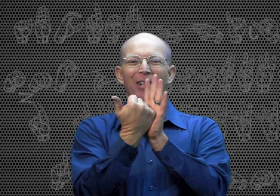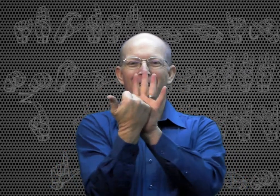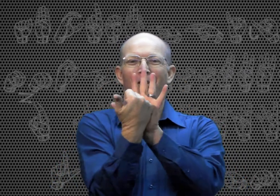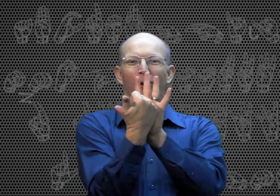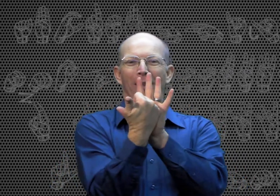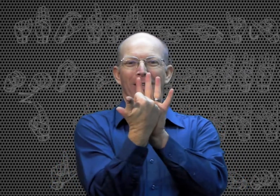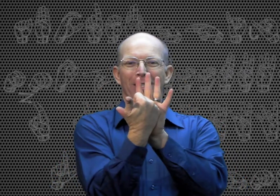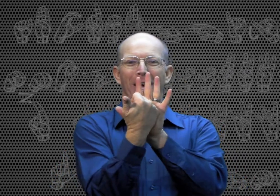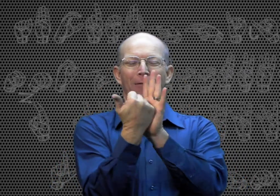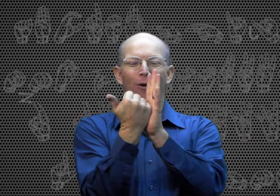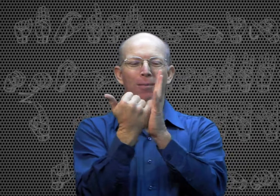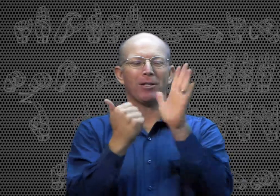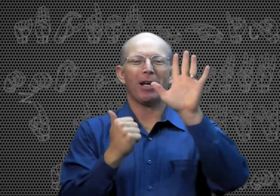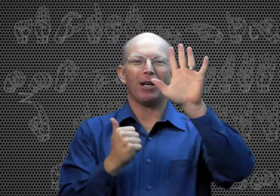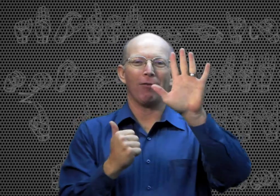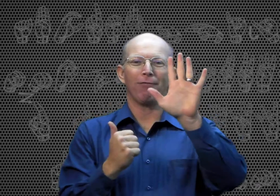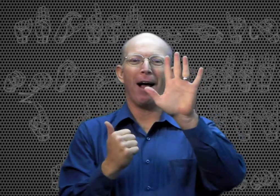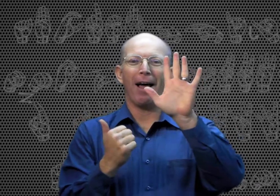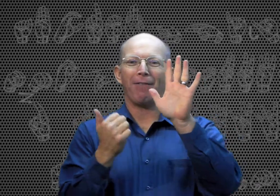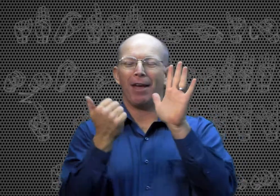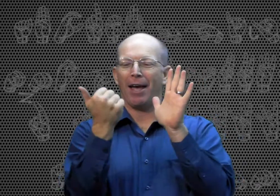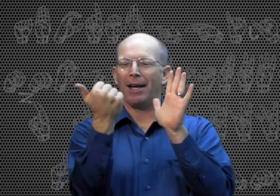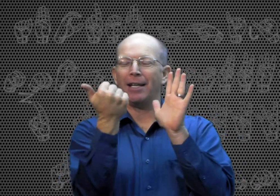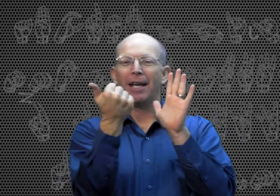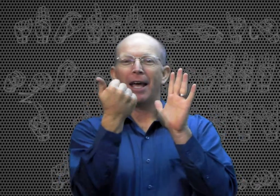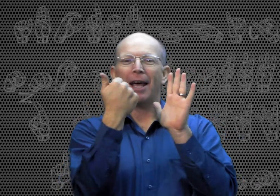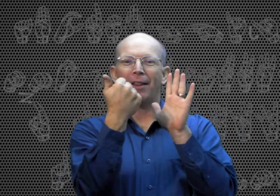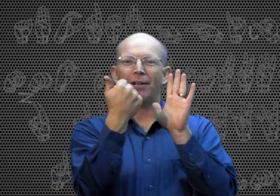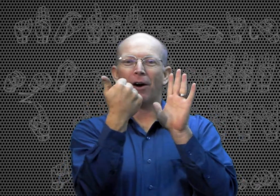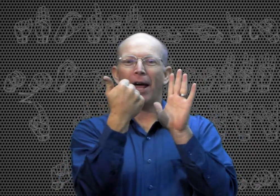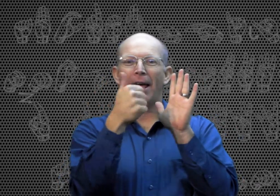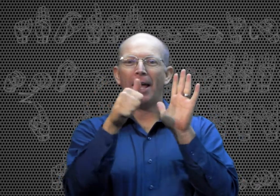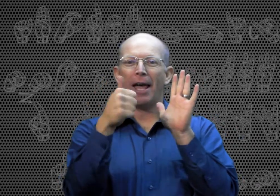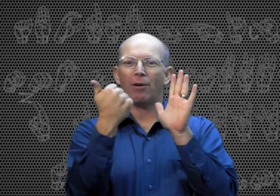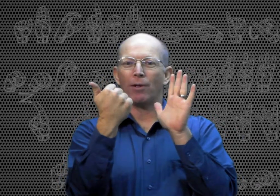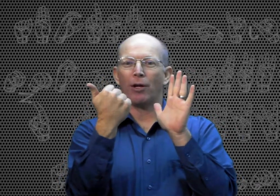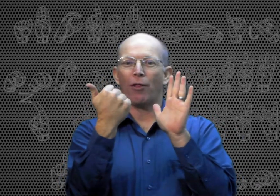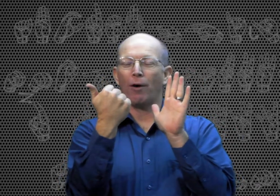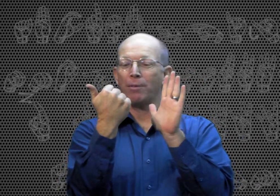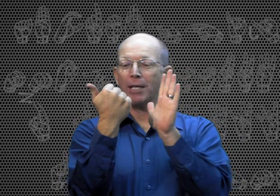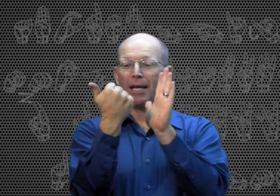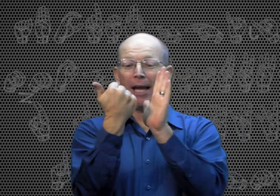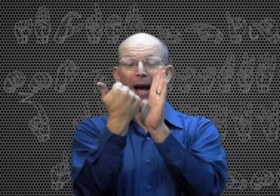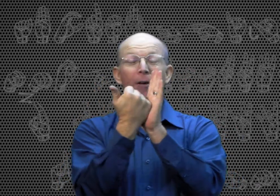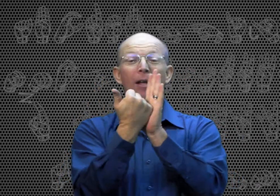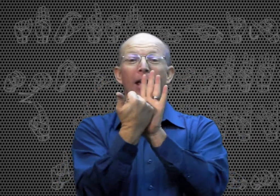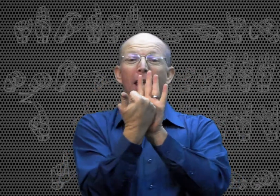It is not really the sign for it, but you take your 5-hand and then your A-hand with your thumb sticking out.